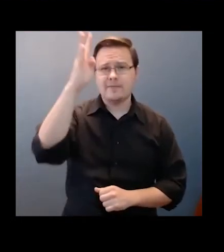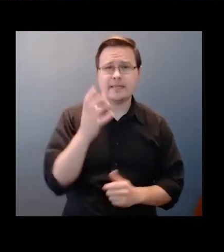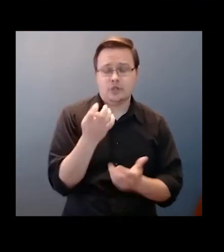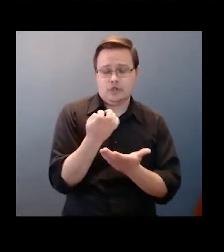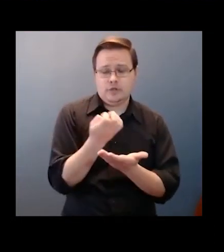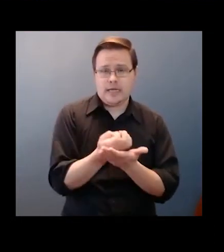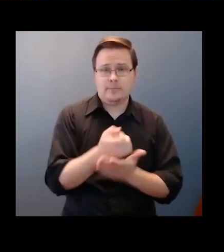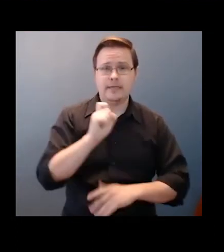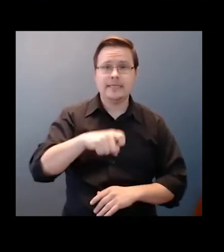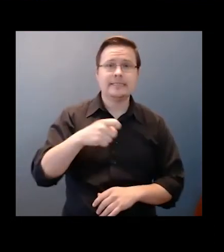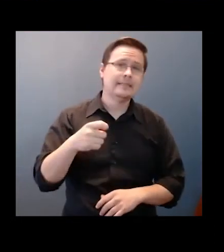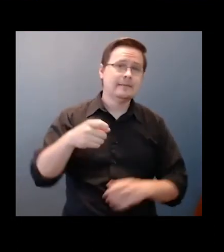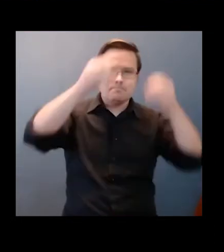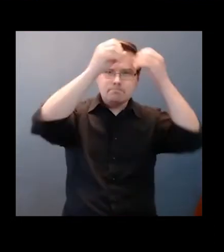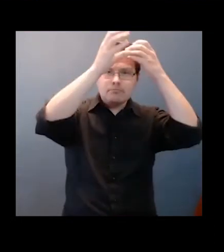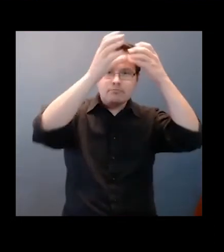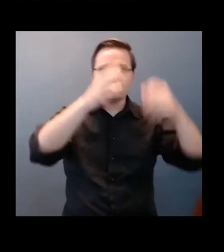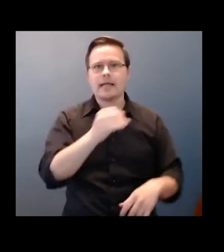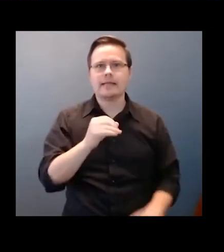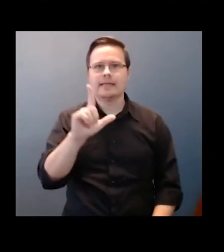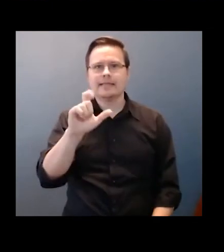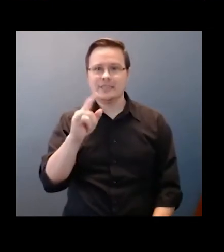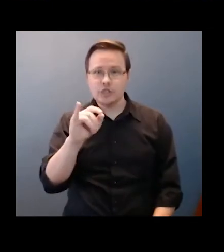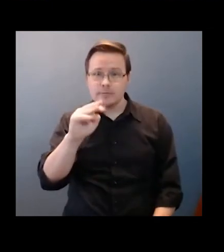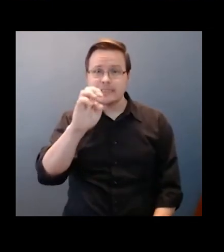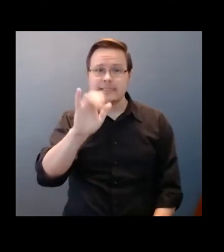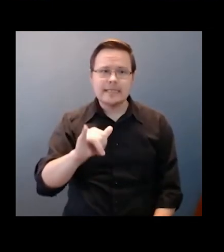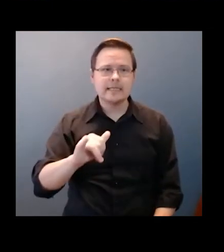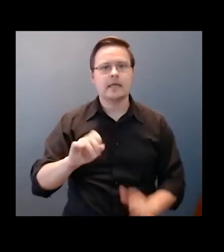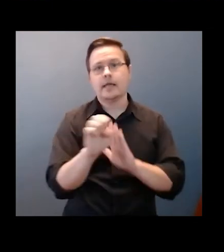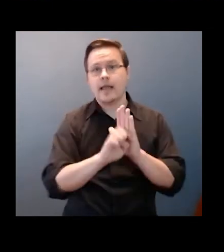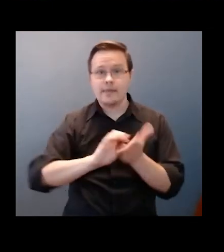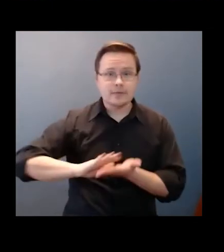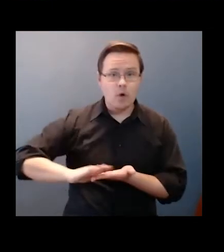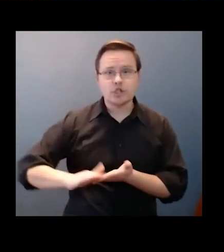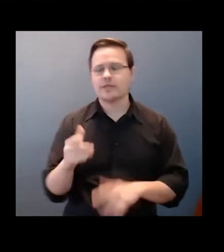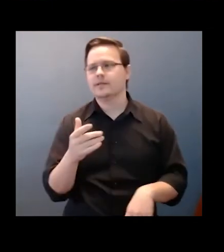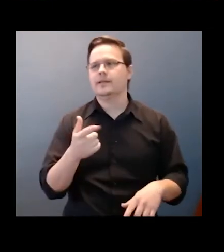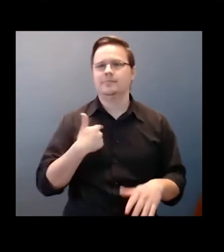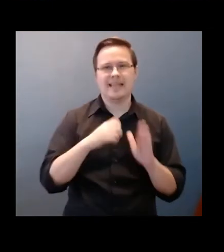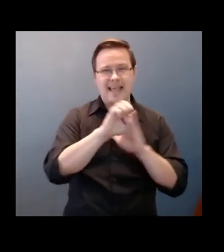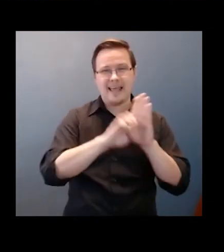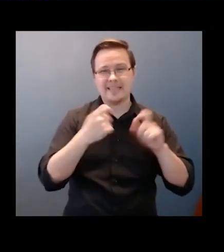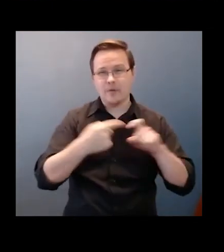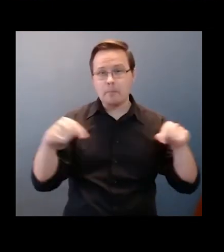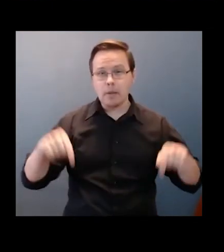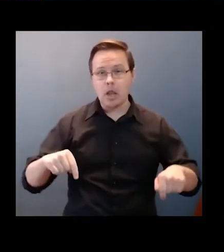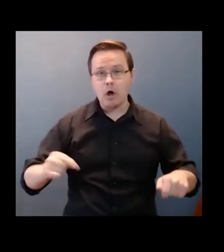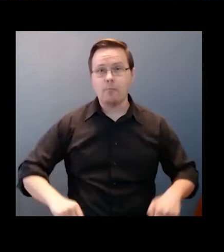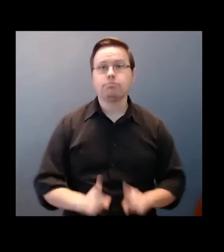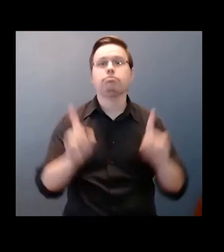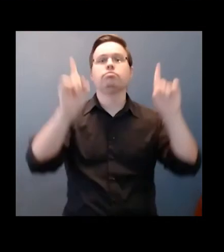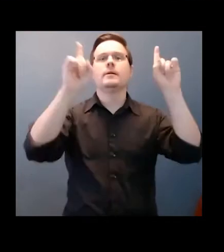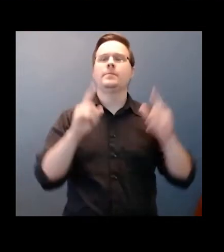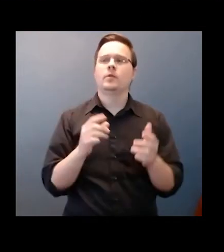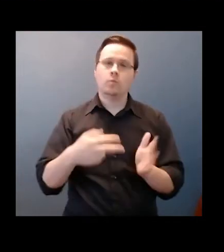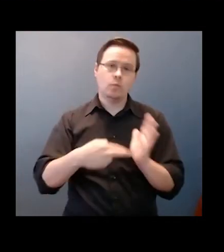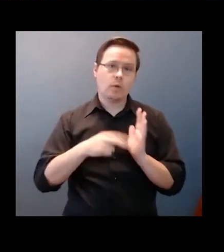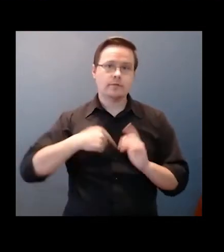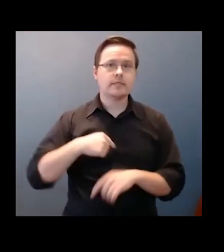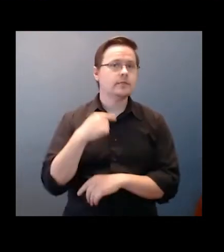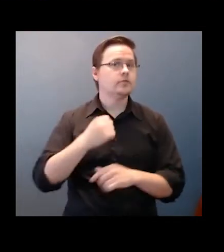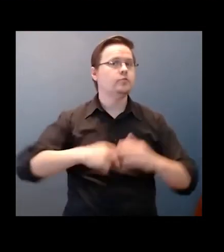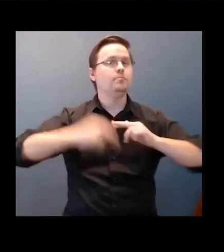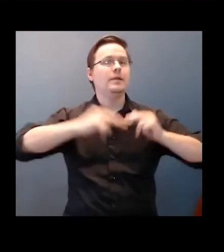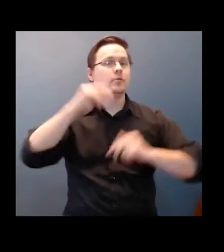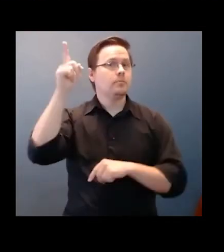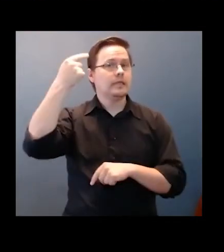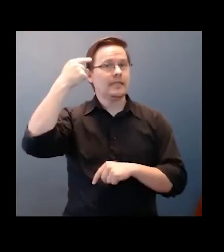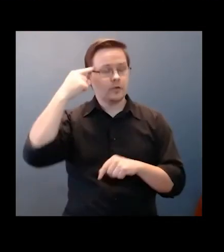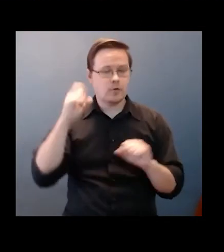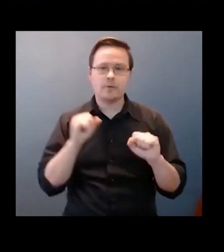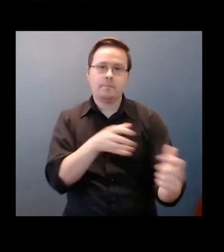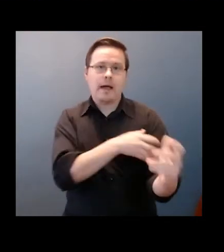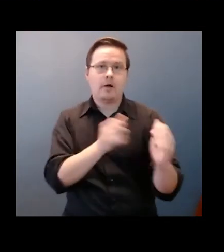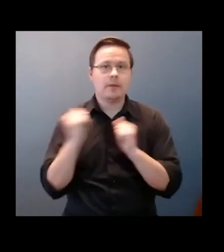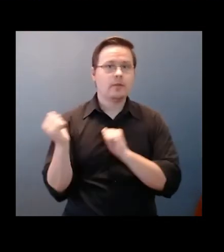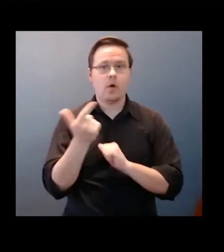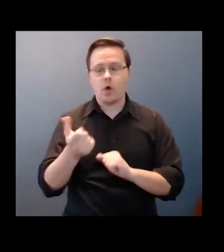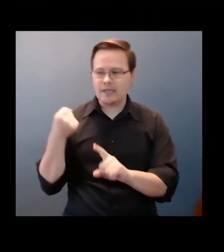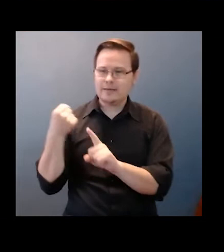So if innovation economy needs experts and legitimacy and what some of called ethics washing then you know this kind of ethics from below I'm talking about requires us to build political capacities of all affected communities.